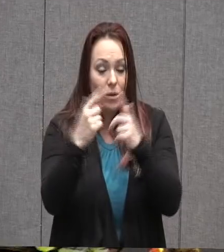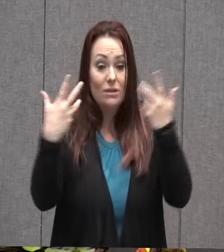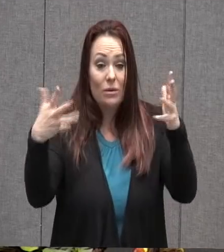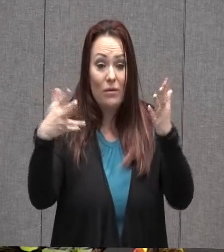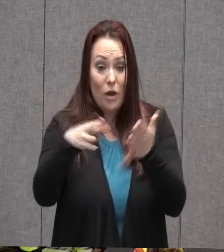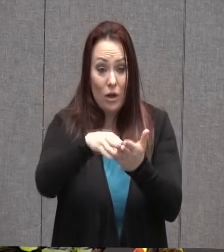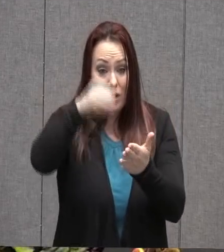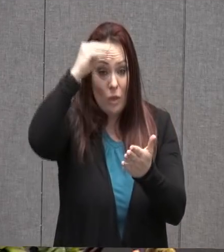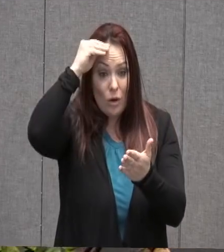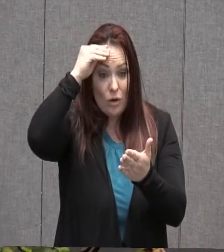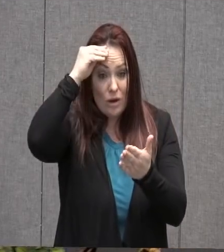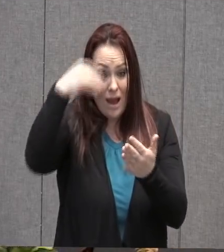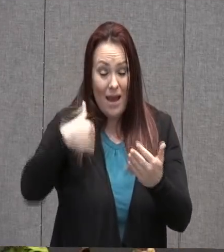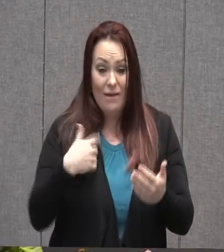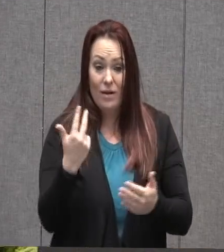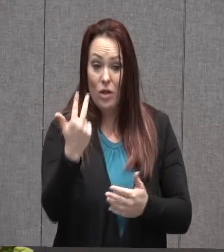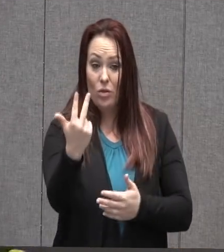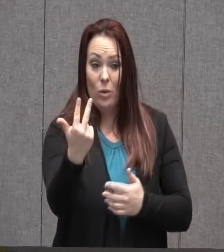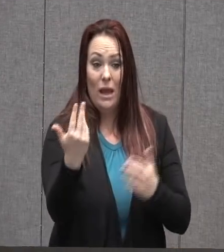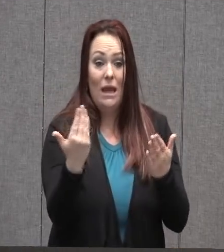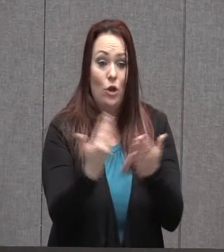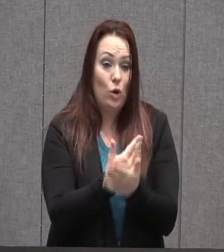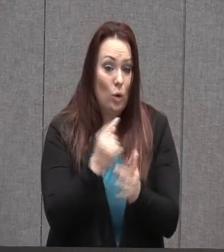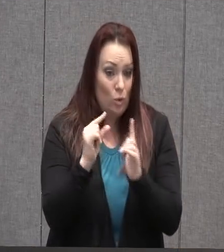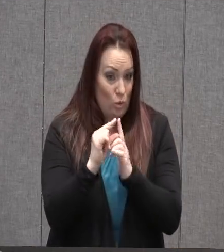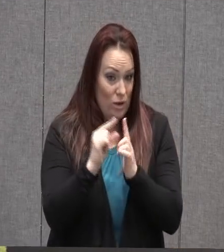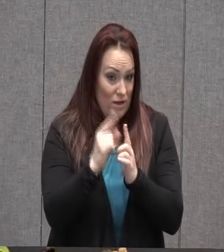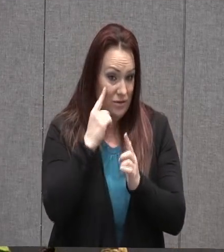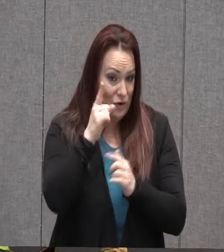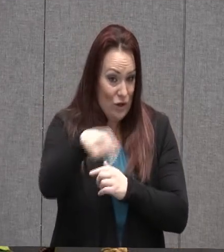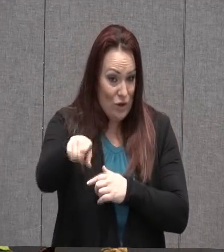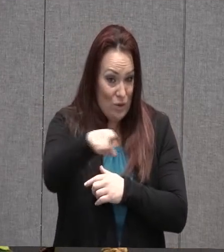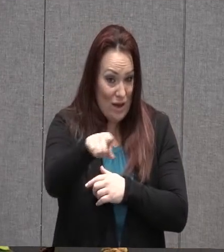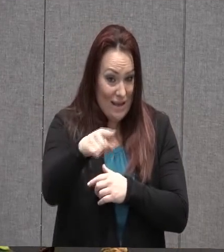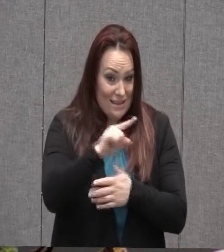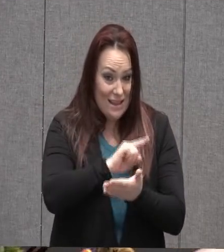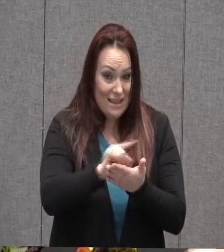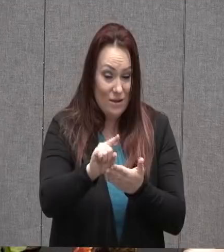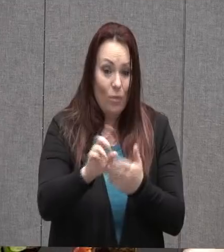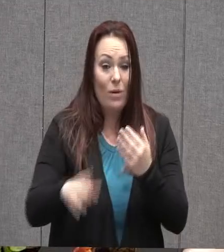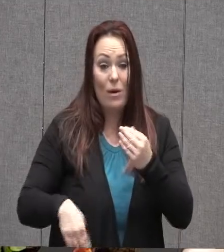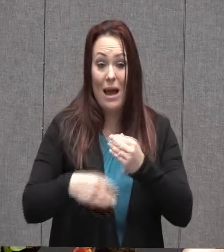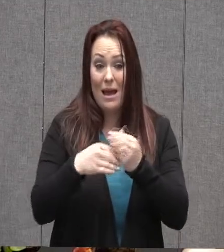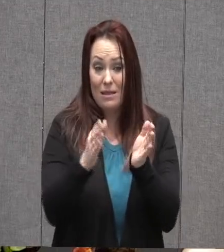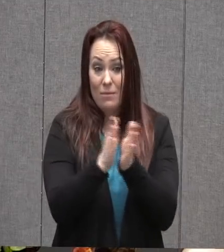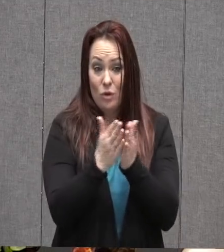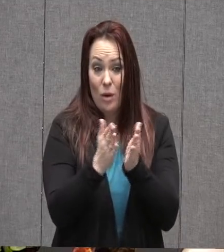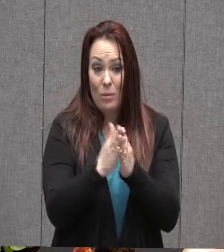I've got three new words for you this week. We'll add them to our book on Monday together,